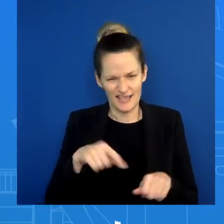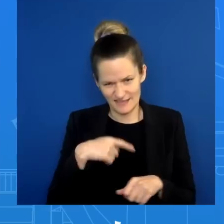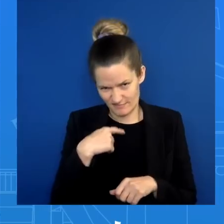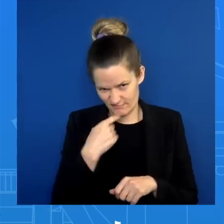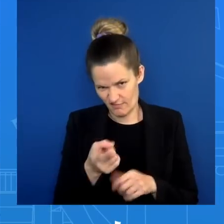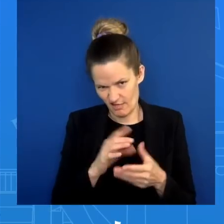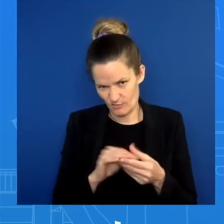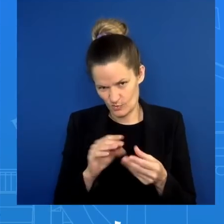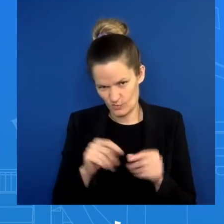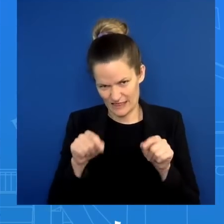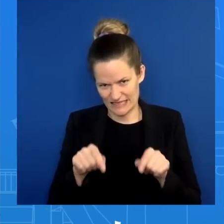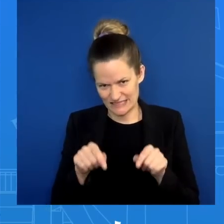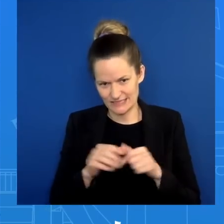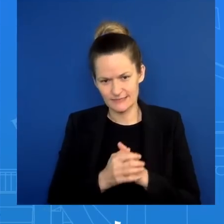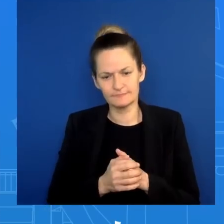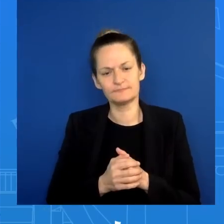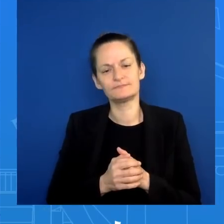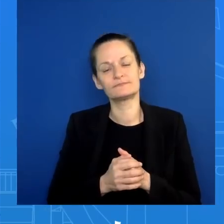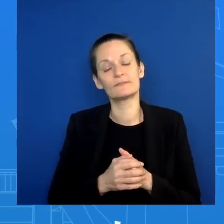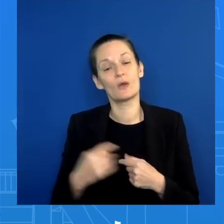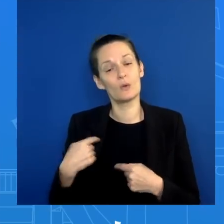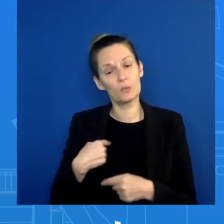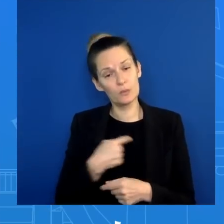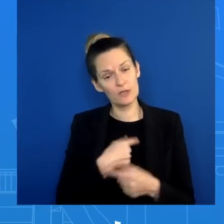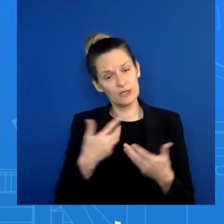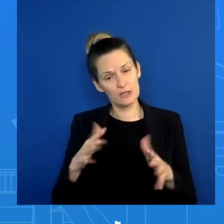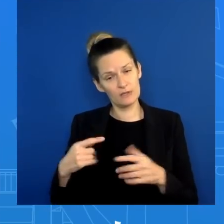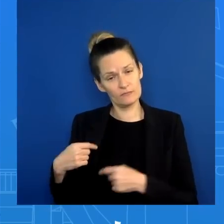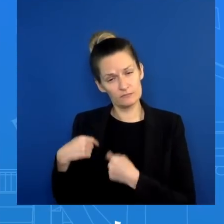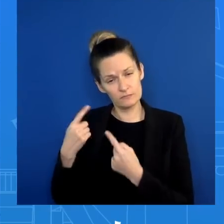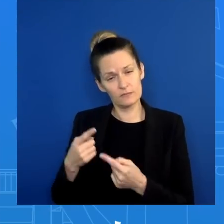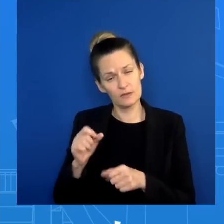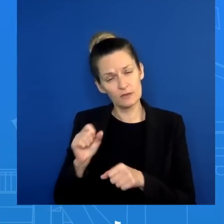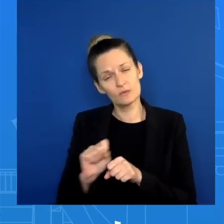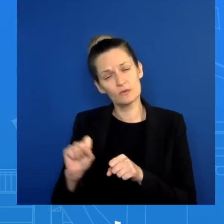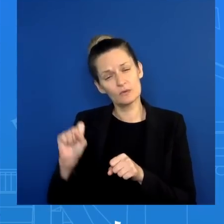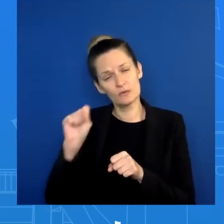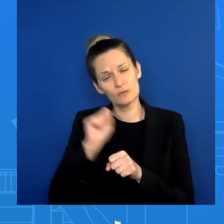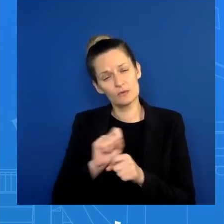to make sure that this is done in a fiscal responsible way, in a balanced way.